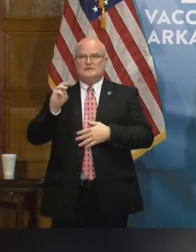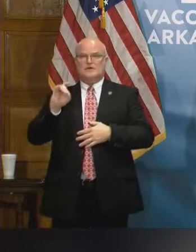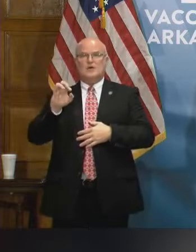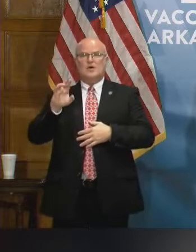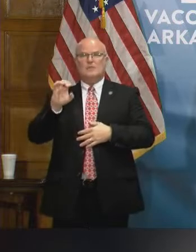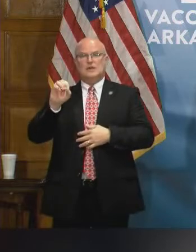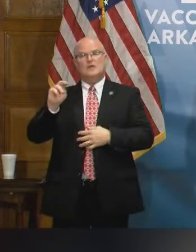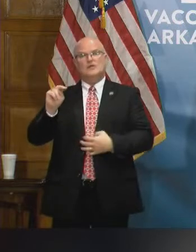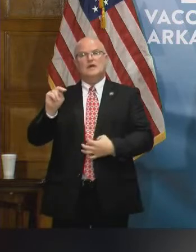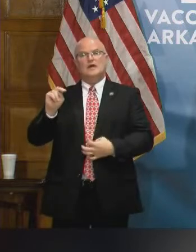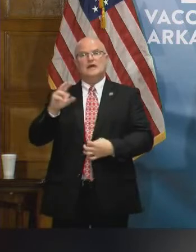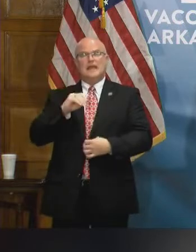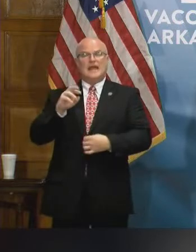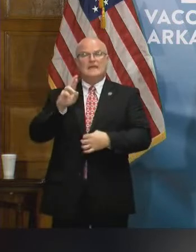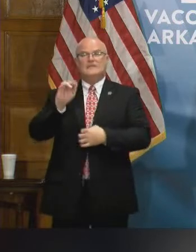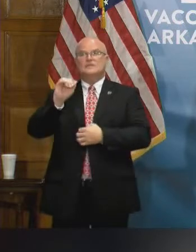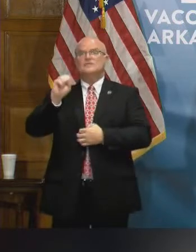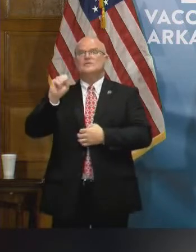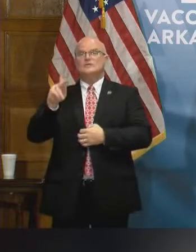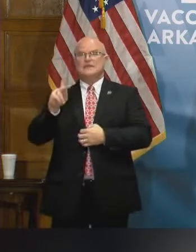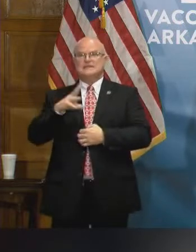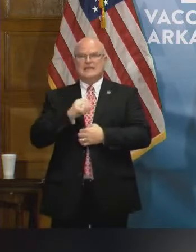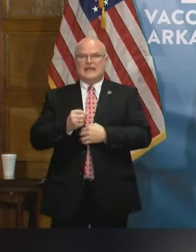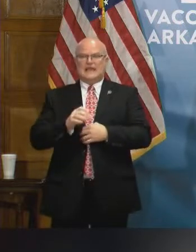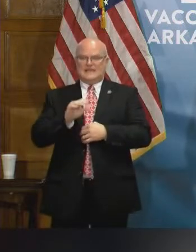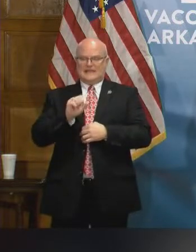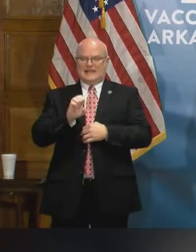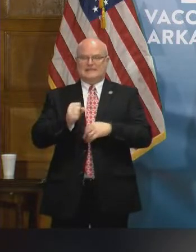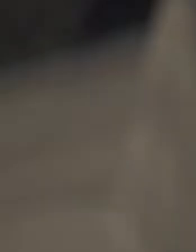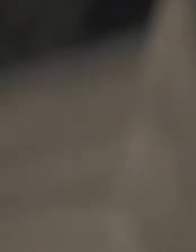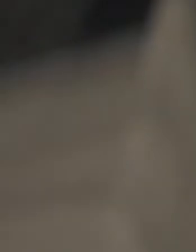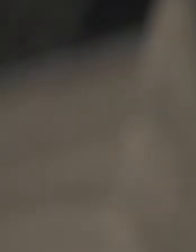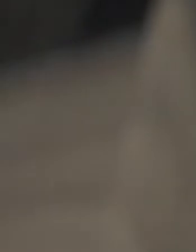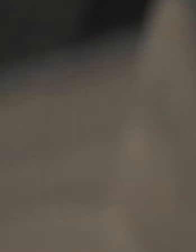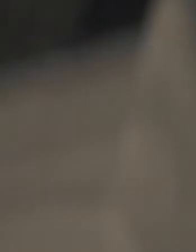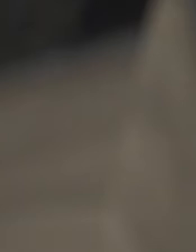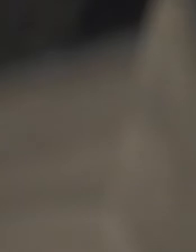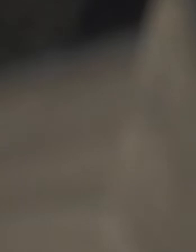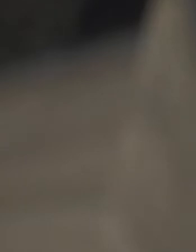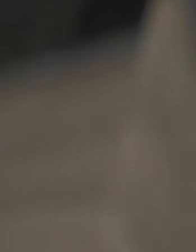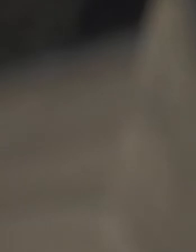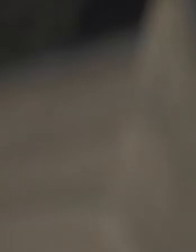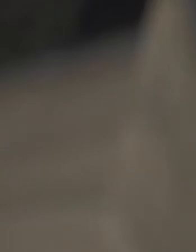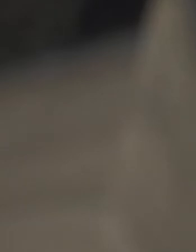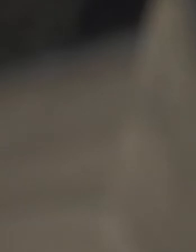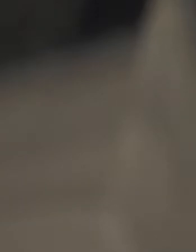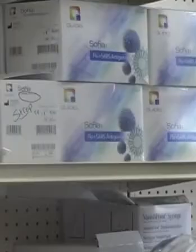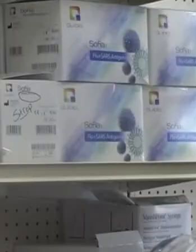risk that's out there and the rapid rise in cases as well, Governor ASA Hutchinson spoke about the demand